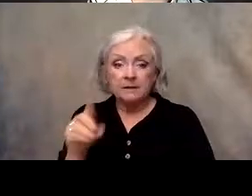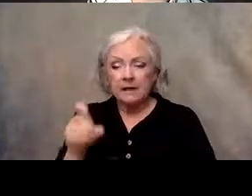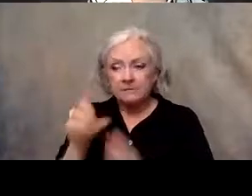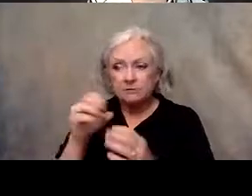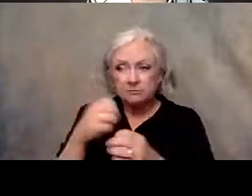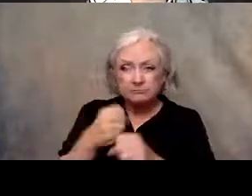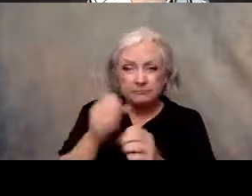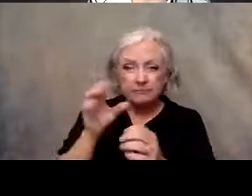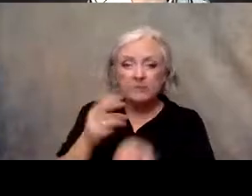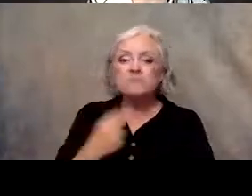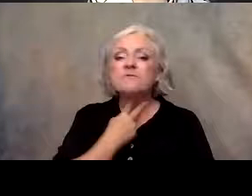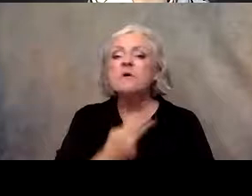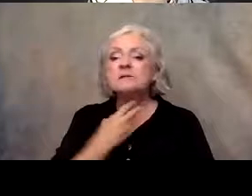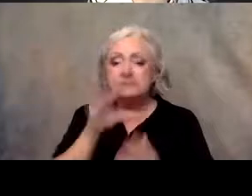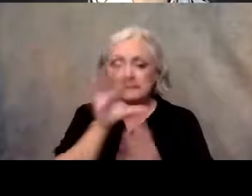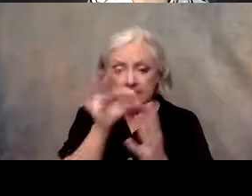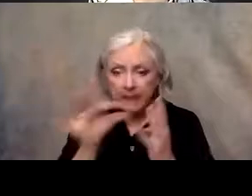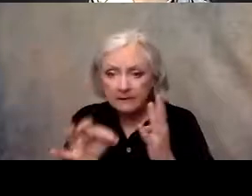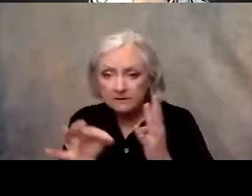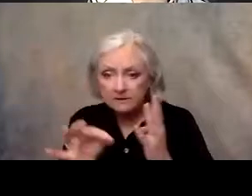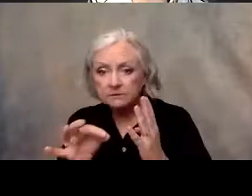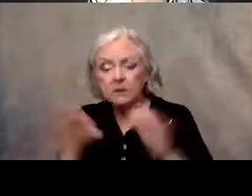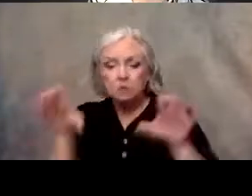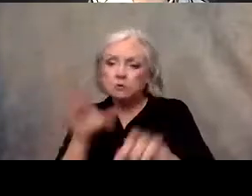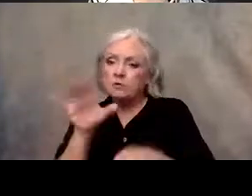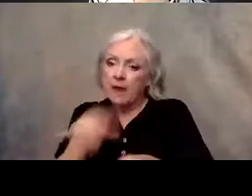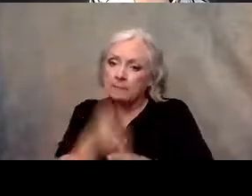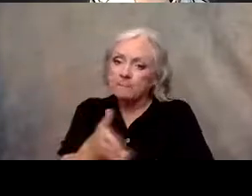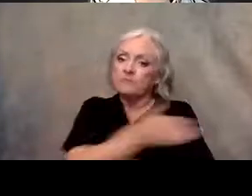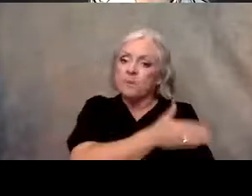is something that's done prior to the voice work beginning.